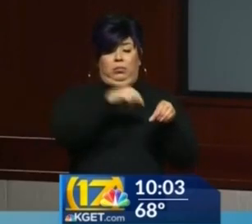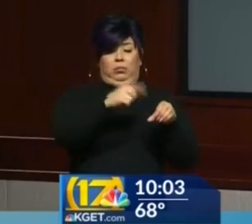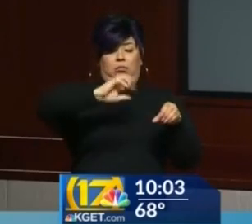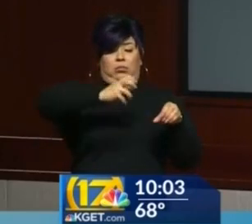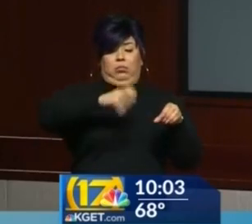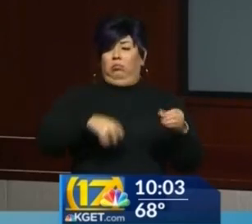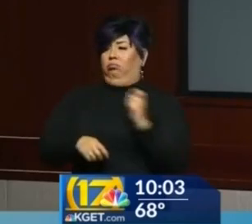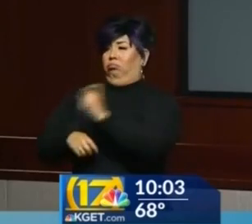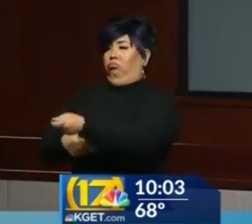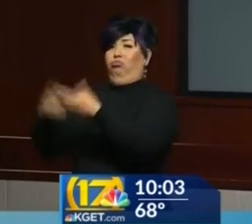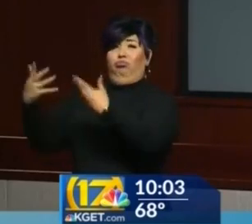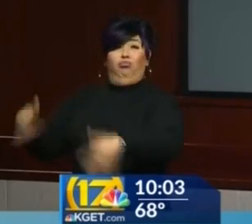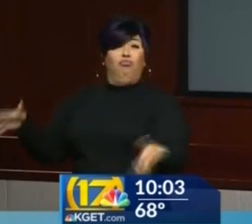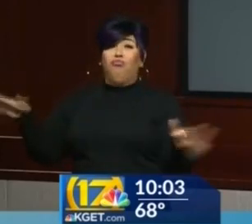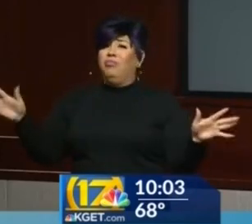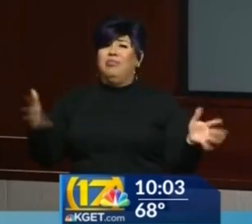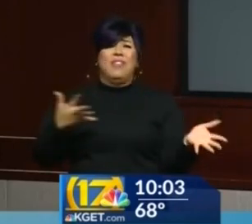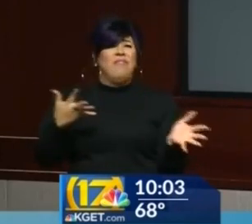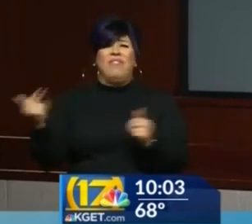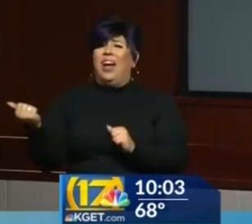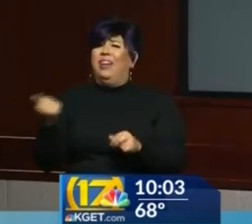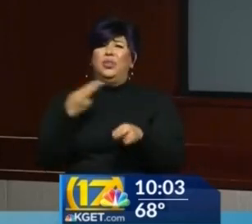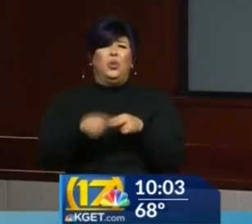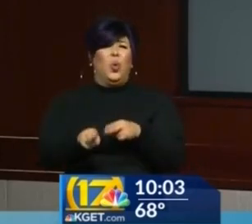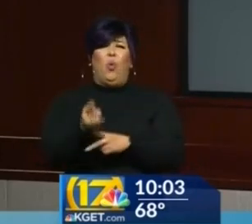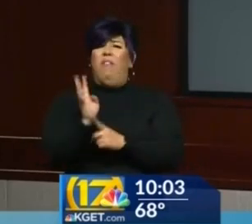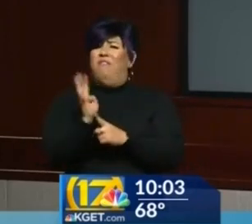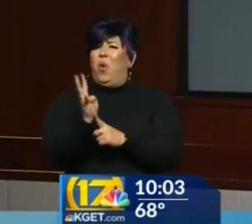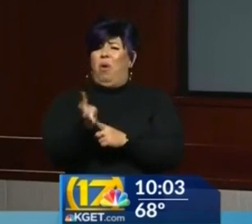HE WILL SIGN IN HE WILL HEAD OVER TO THE NURSE'S STATEMENT AND THEY WILL HAND YOU A SWAB